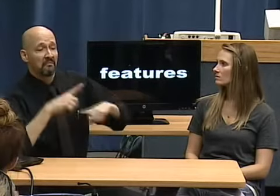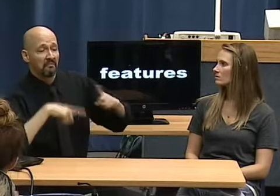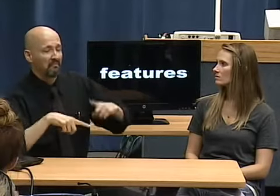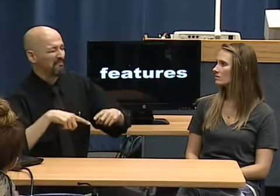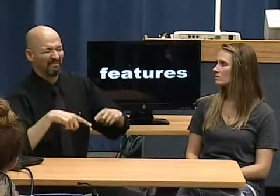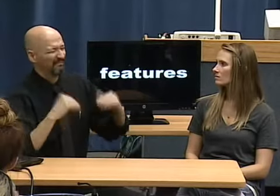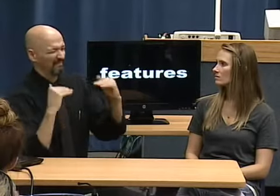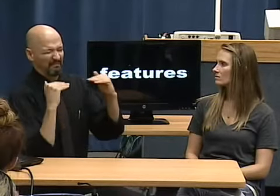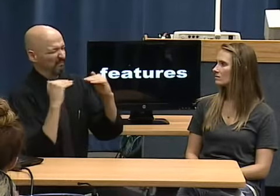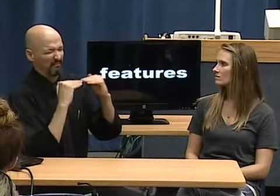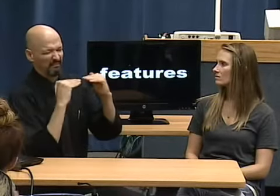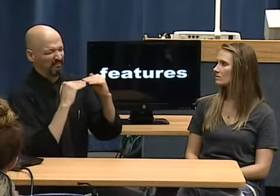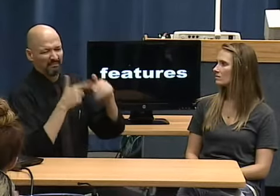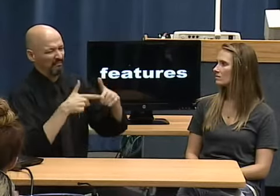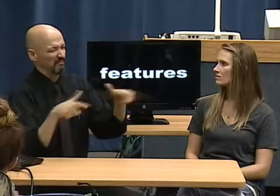"Signing does not equal a language."